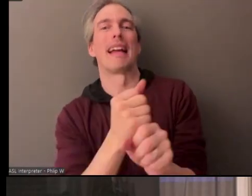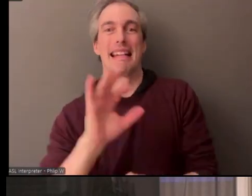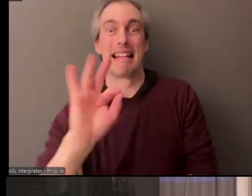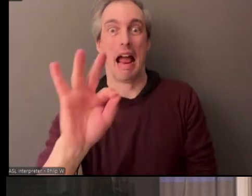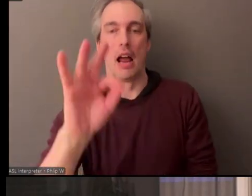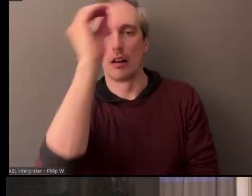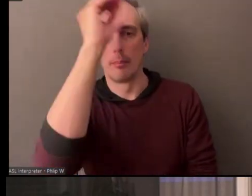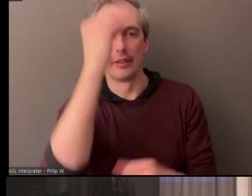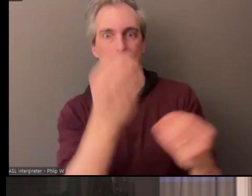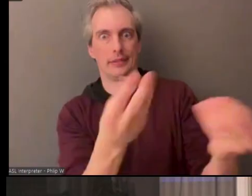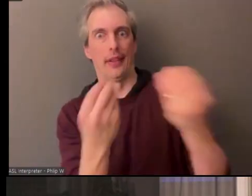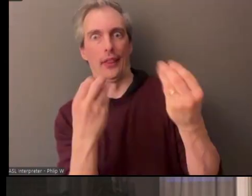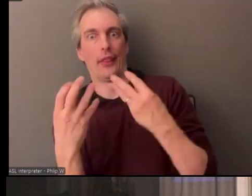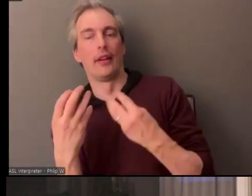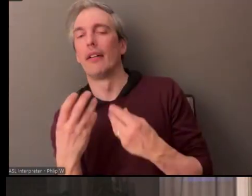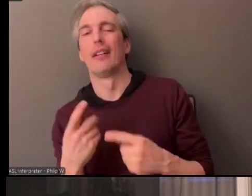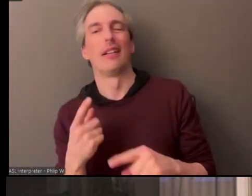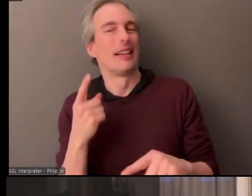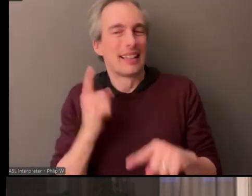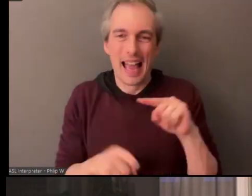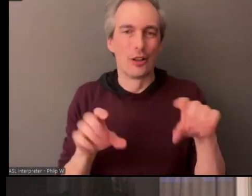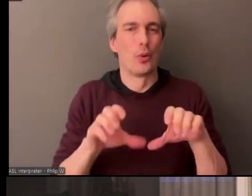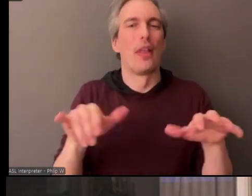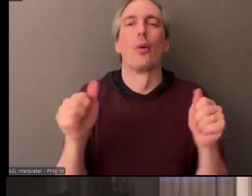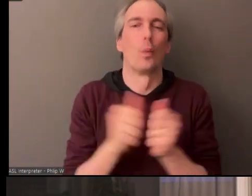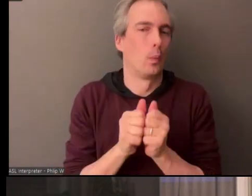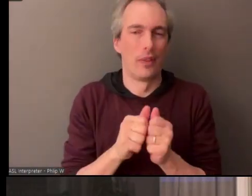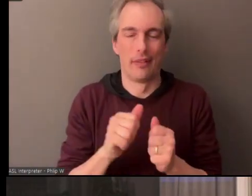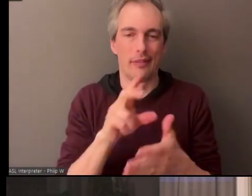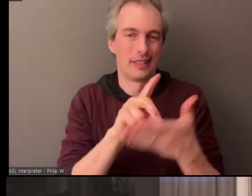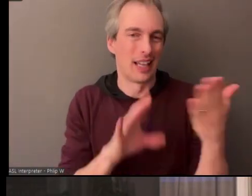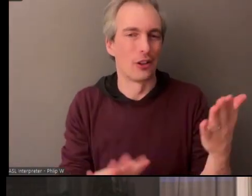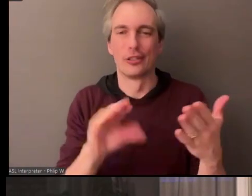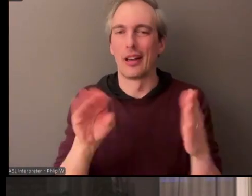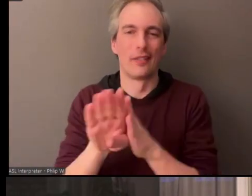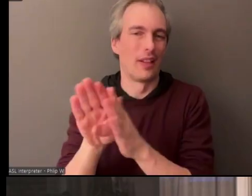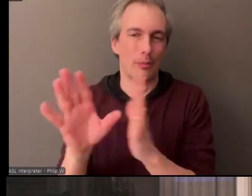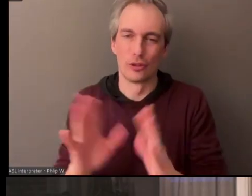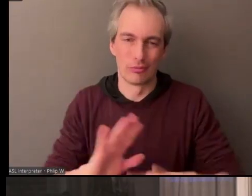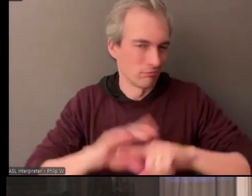Don't believe me? I'll prove it. If I search all of WCAG, and I just want to find out how a button